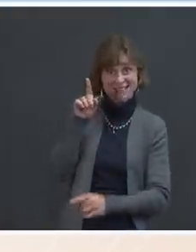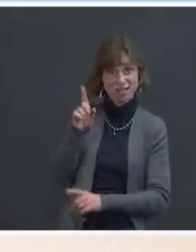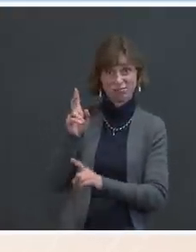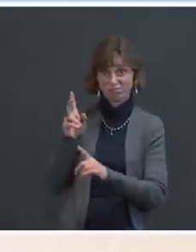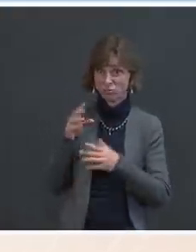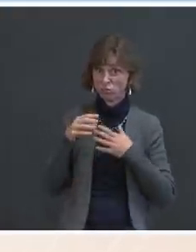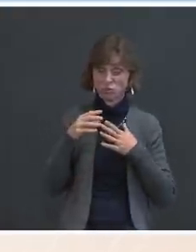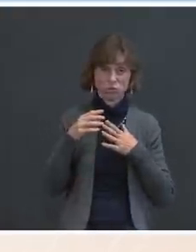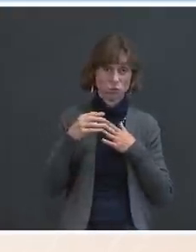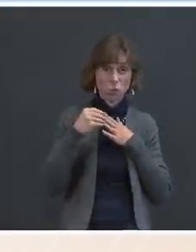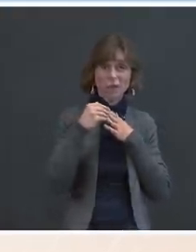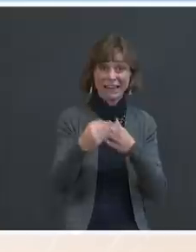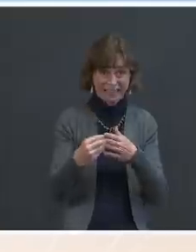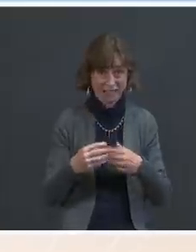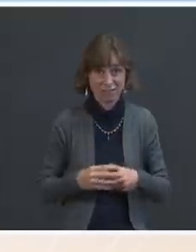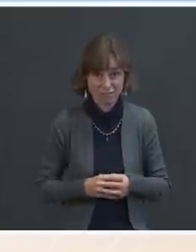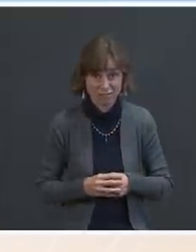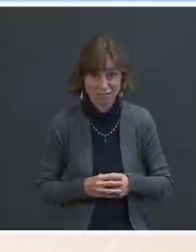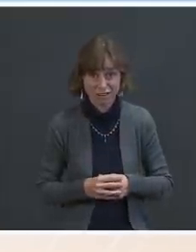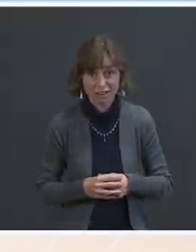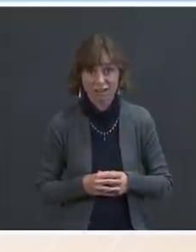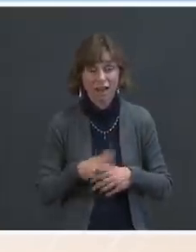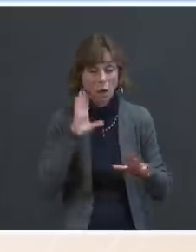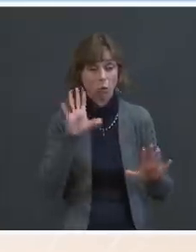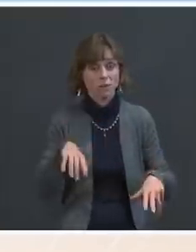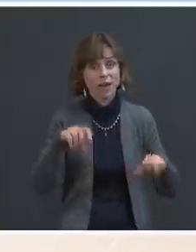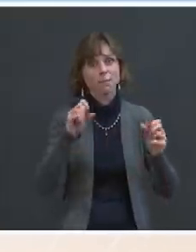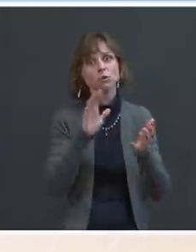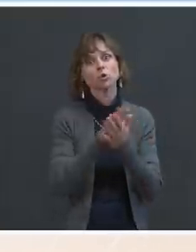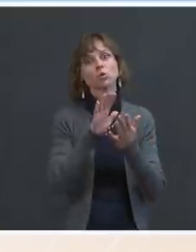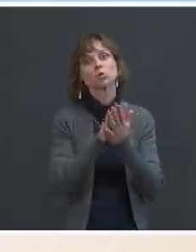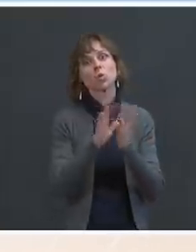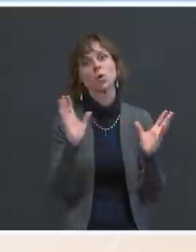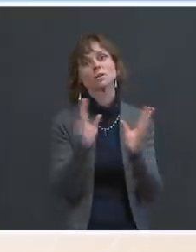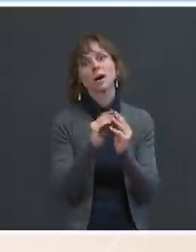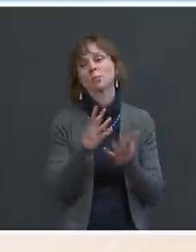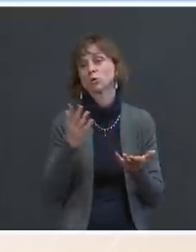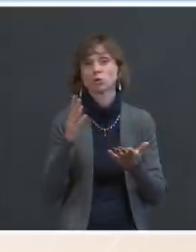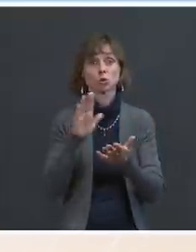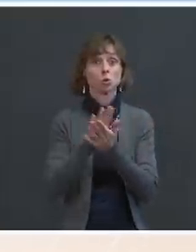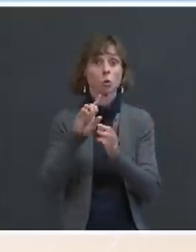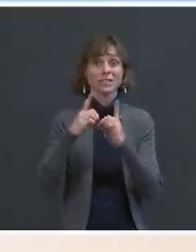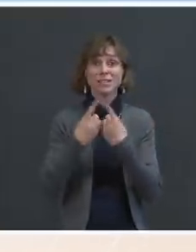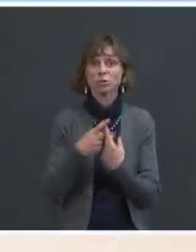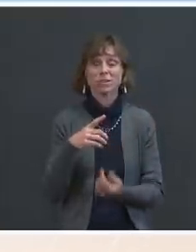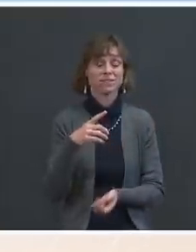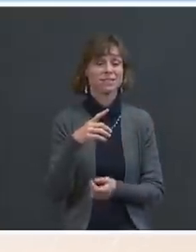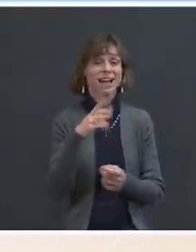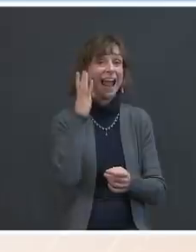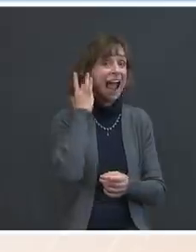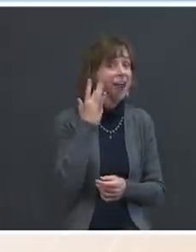He will be working with school districts, including, I'm sure, in California and San Francisco and others, to work to address